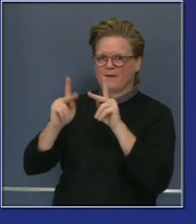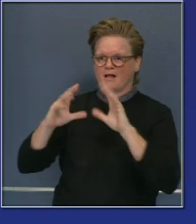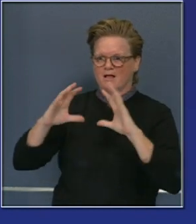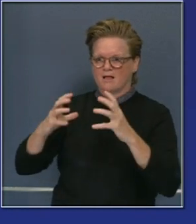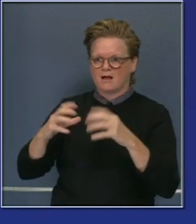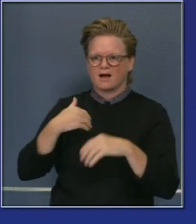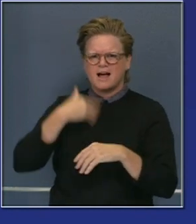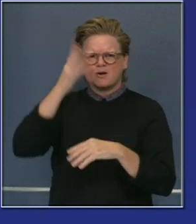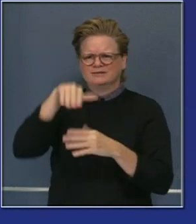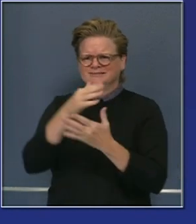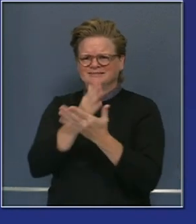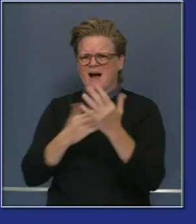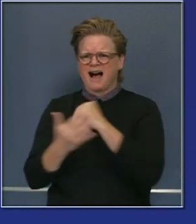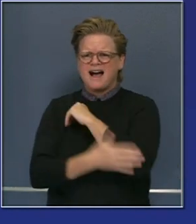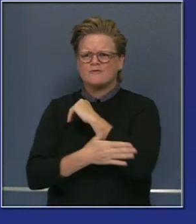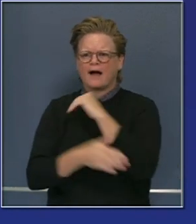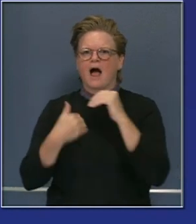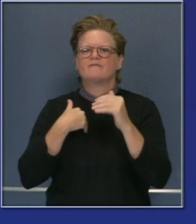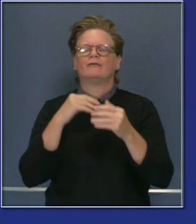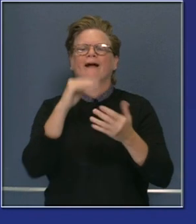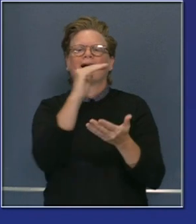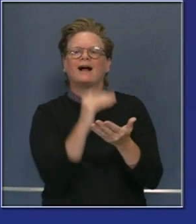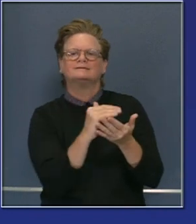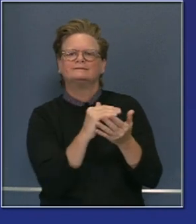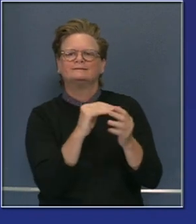TO 6% IN THE LAST TWO WEEK